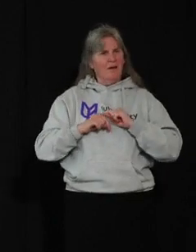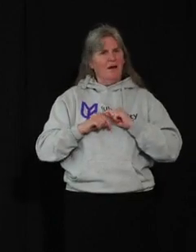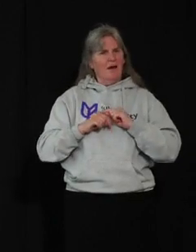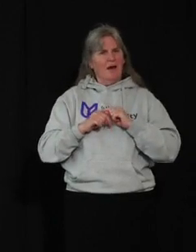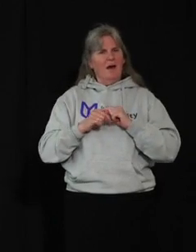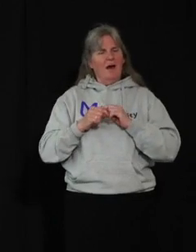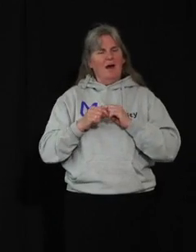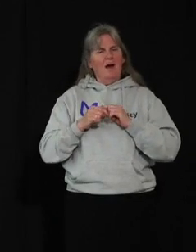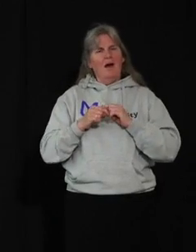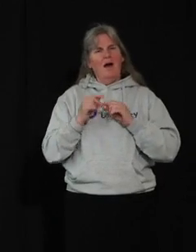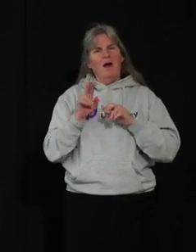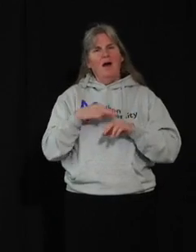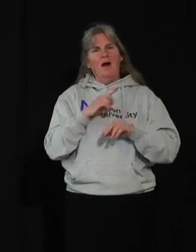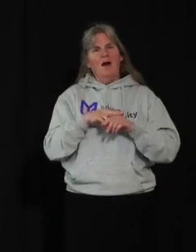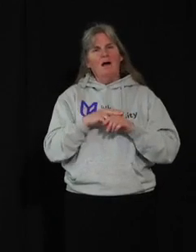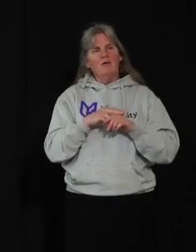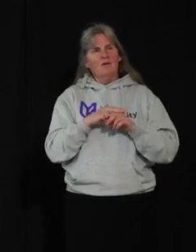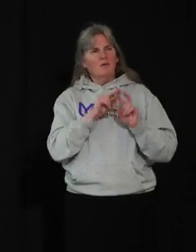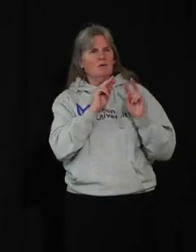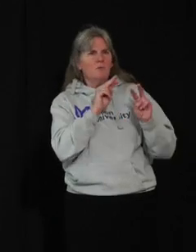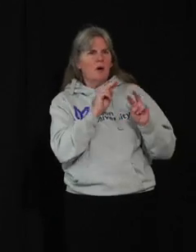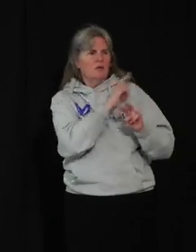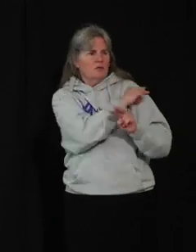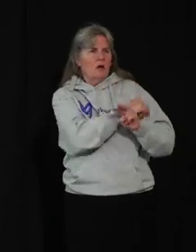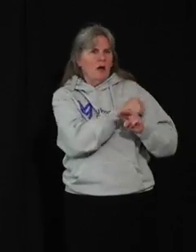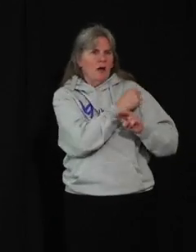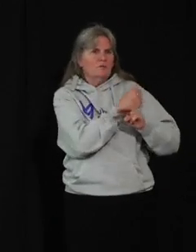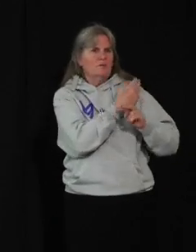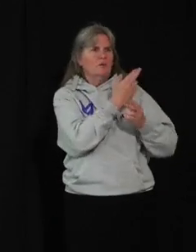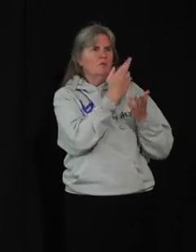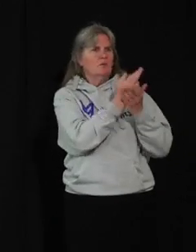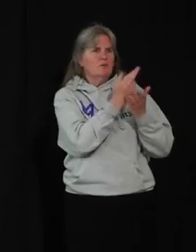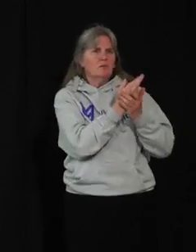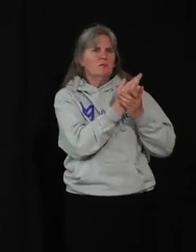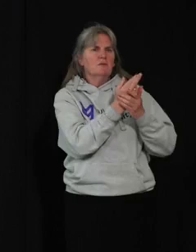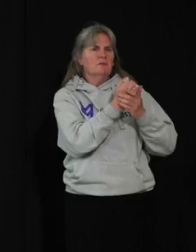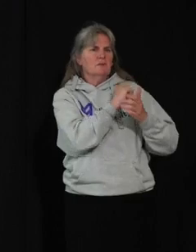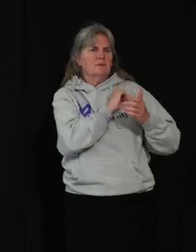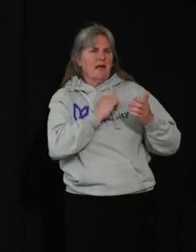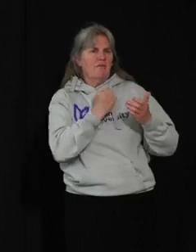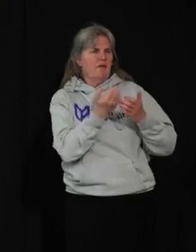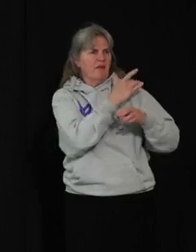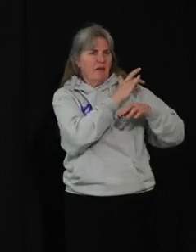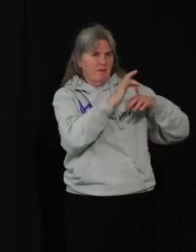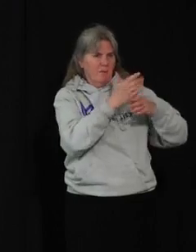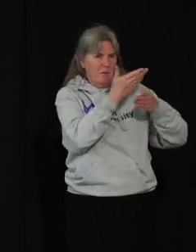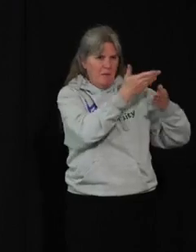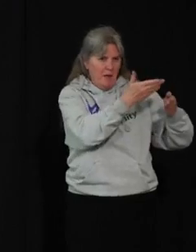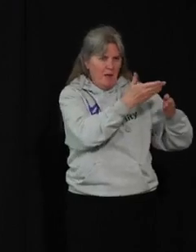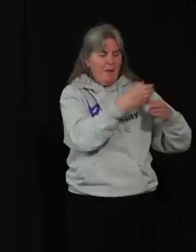consider after Bush including pressure from the medical community, hospitals, supplies and those types of things.